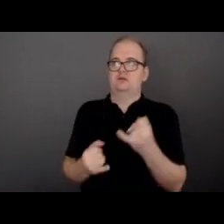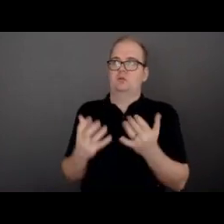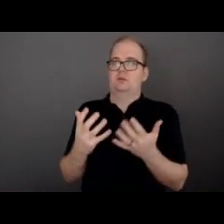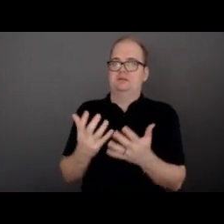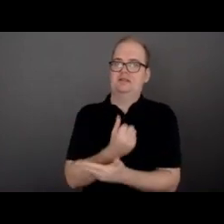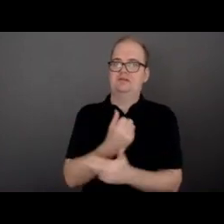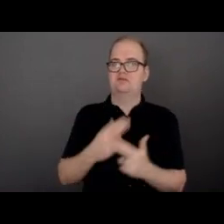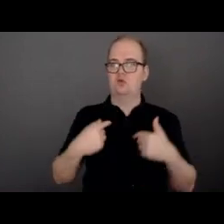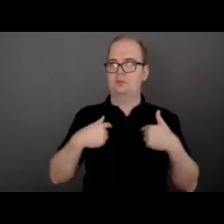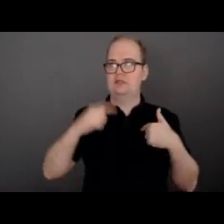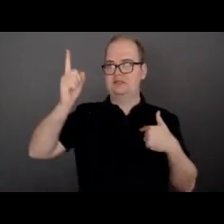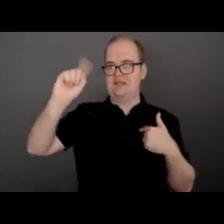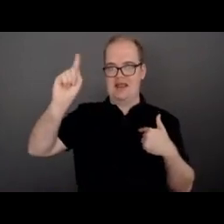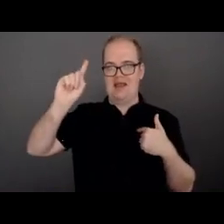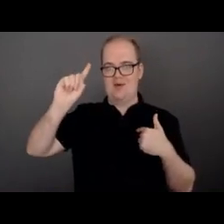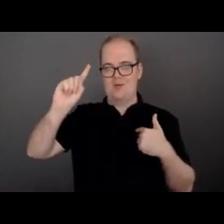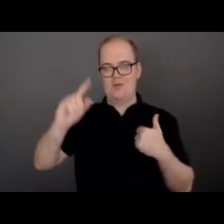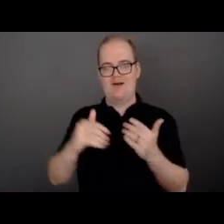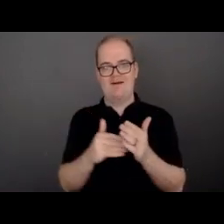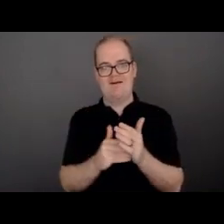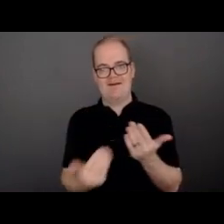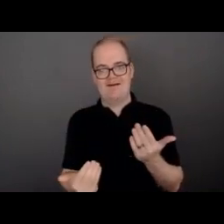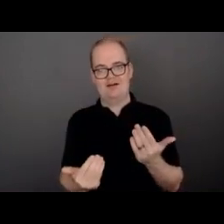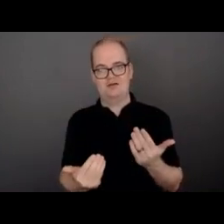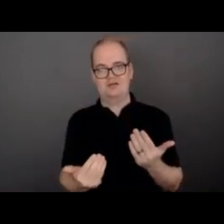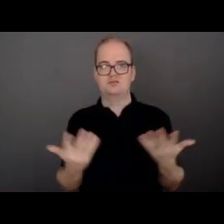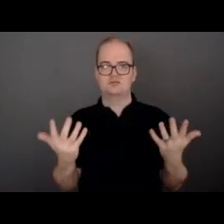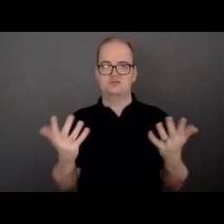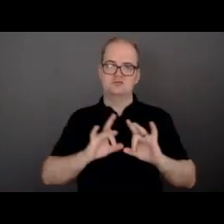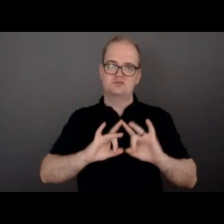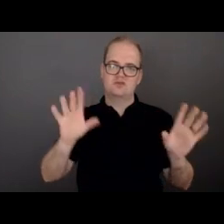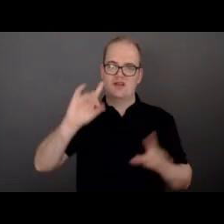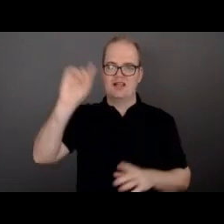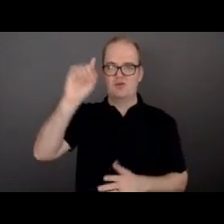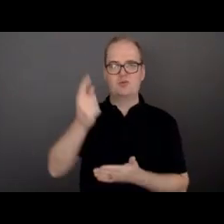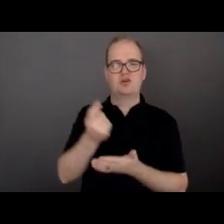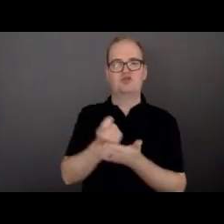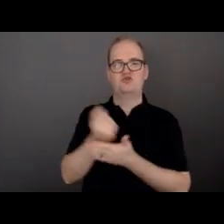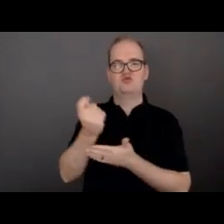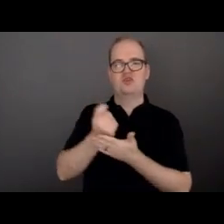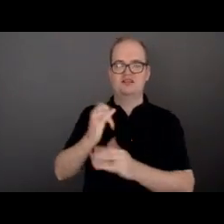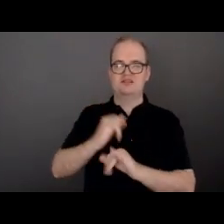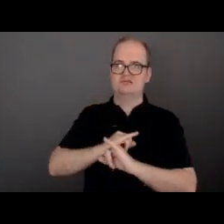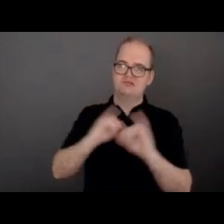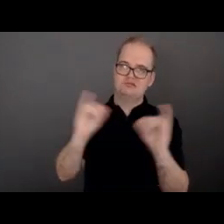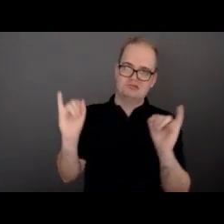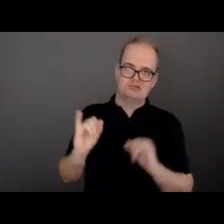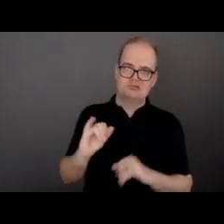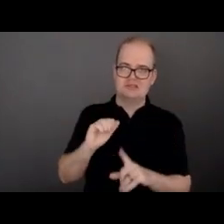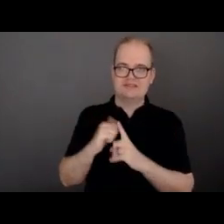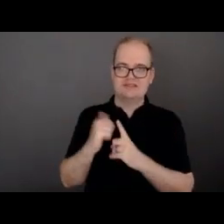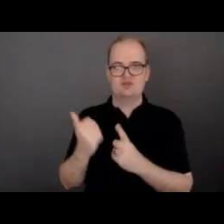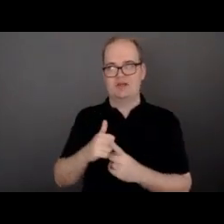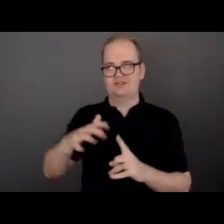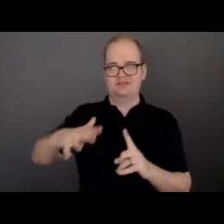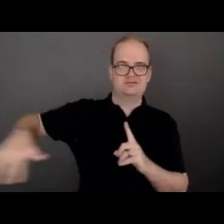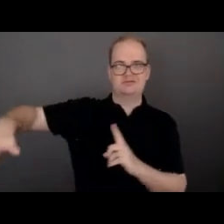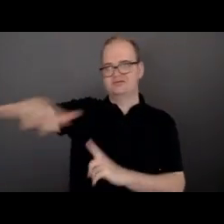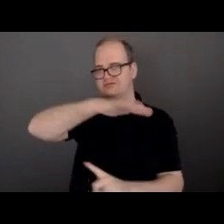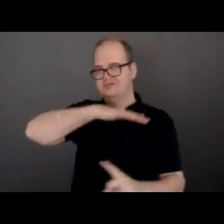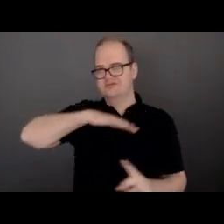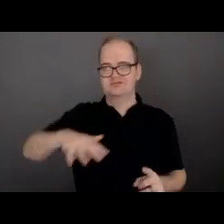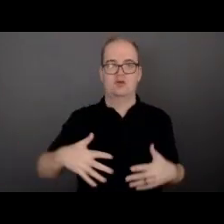Obviously, the rental crisis at the moment isn't helping so we don't anyone to be homeless.